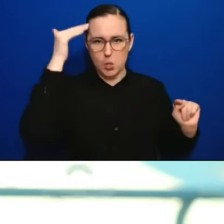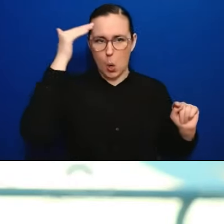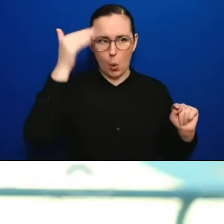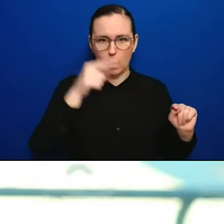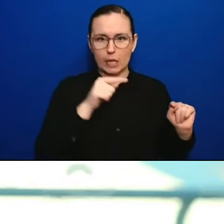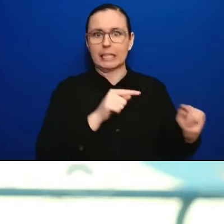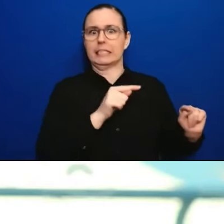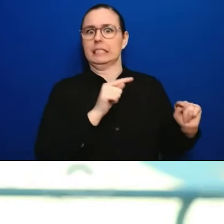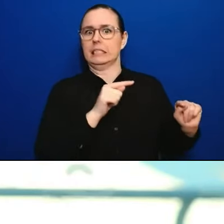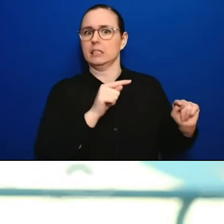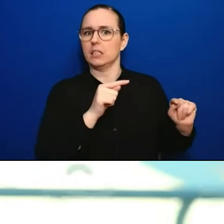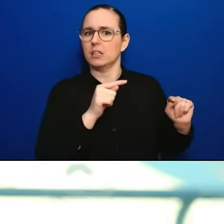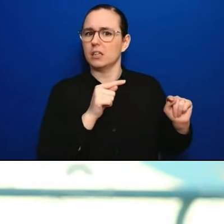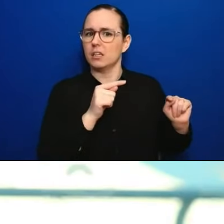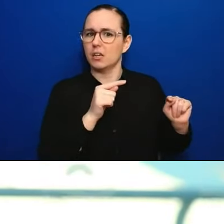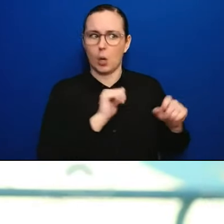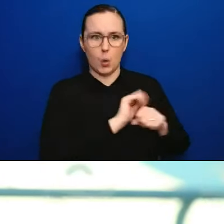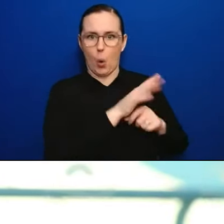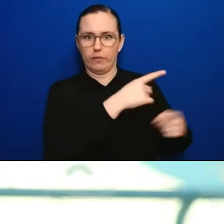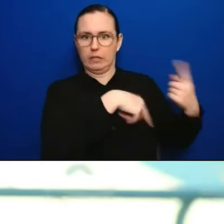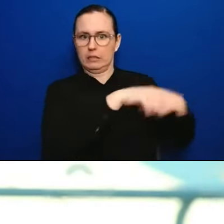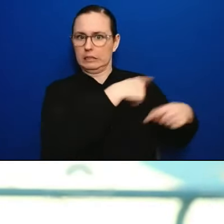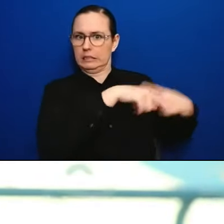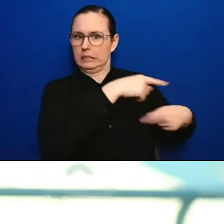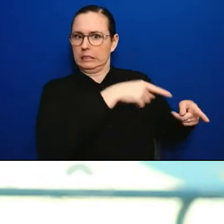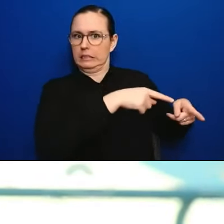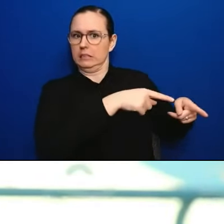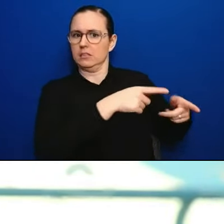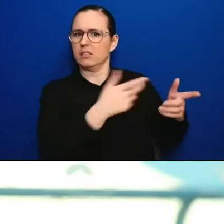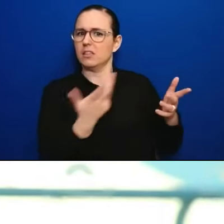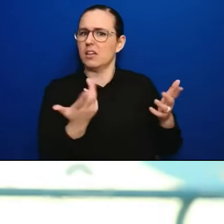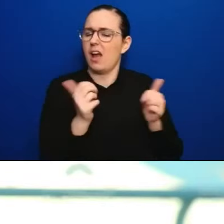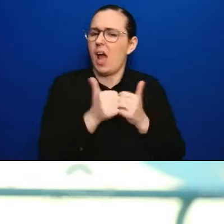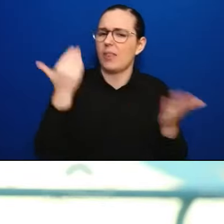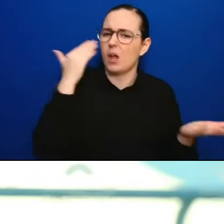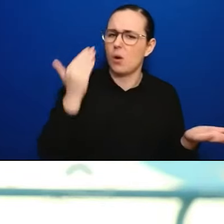public or, you know, visitors,